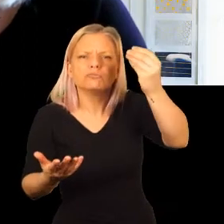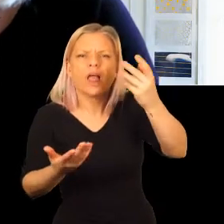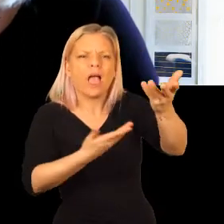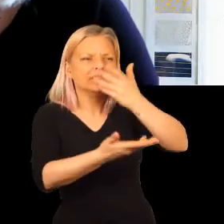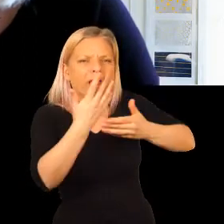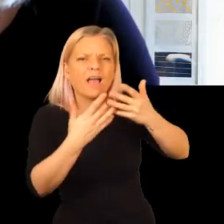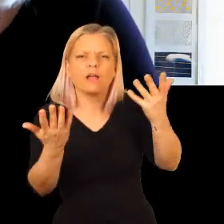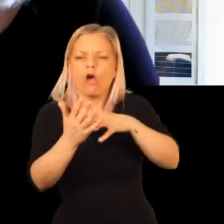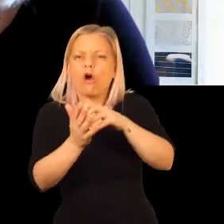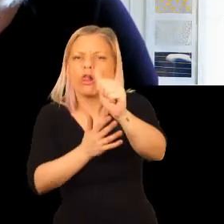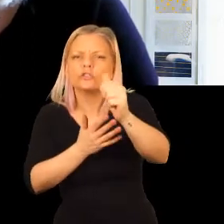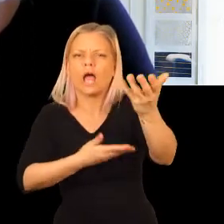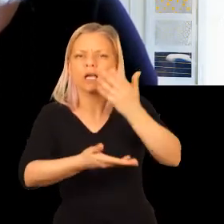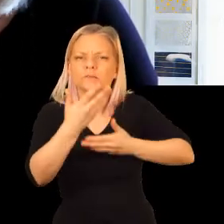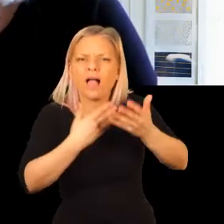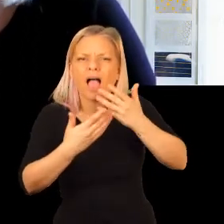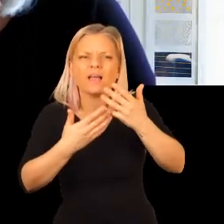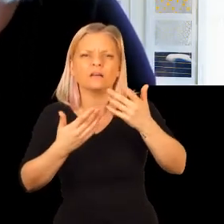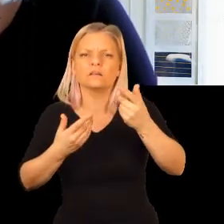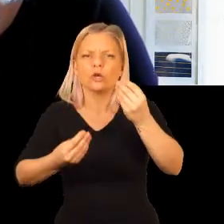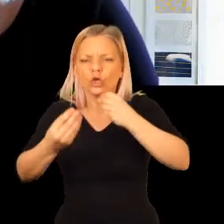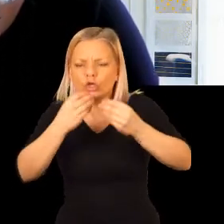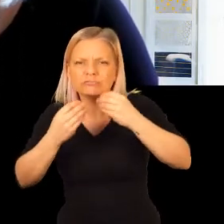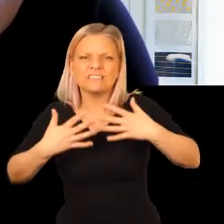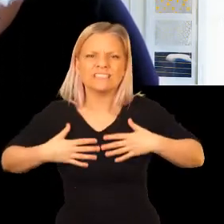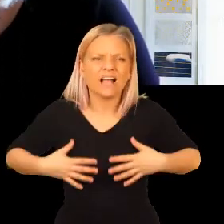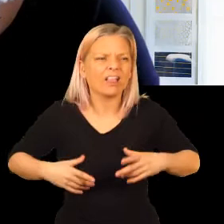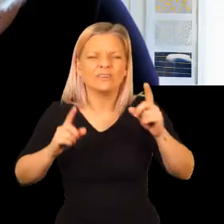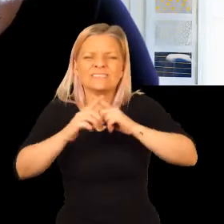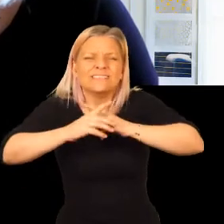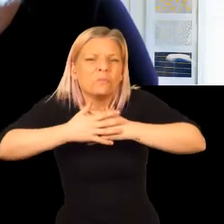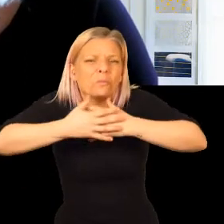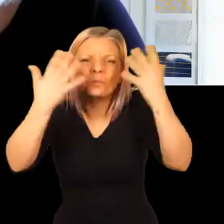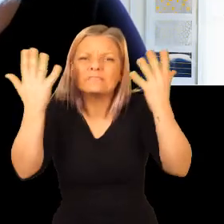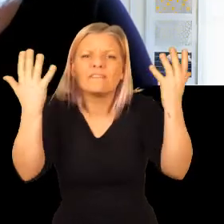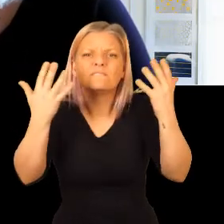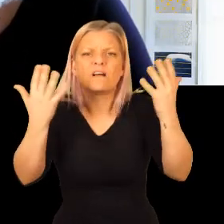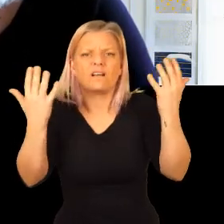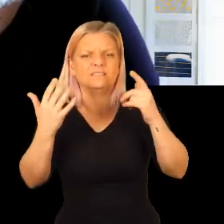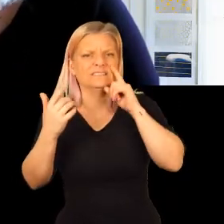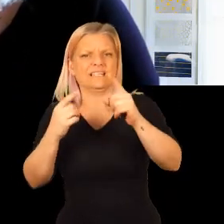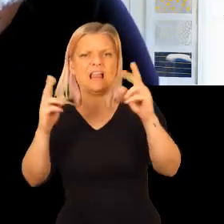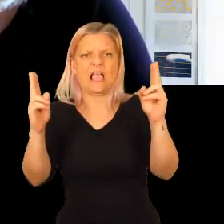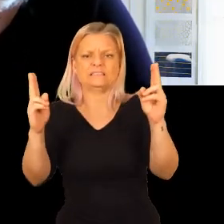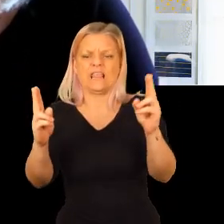the spiritual explanation the cultural explanation the nutritional explanation whatever that is i see